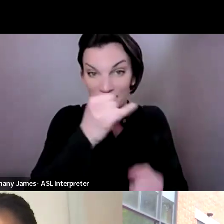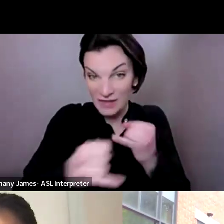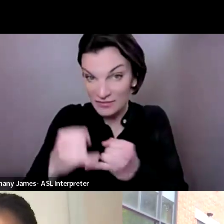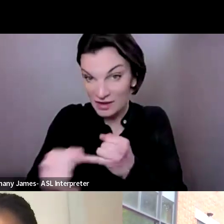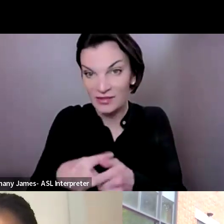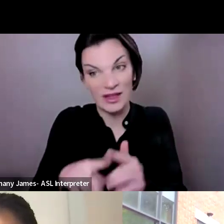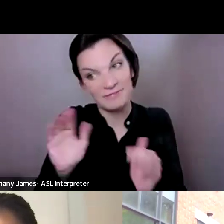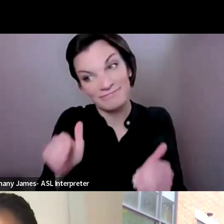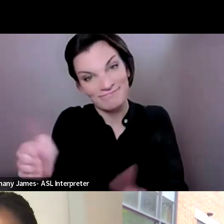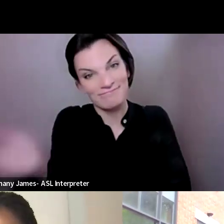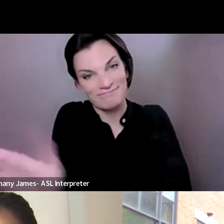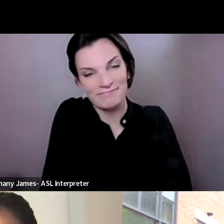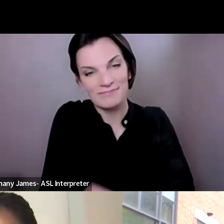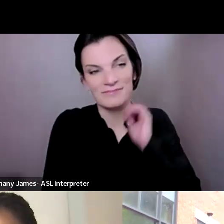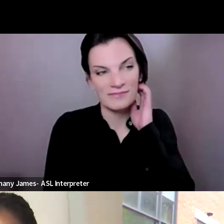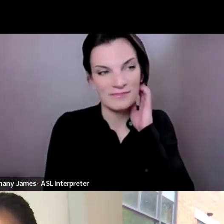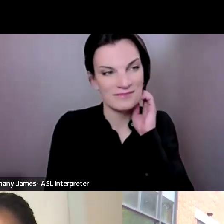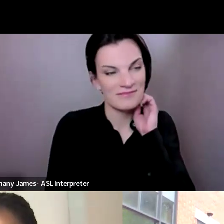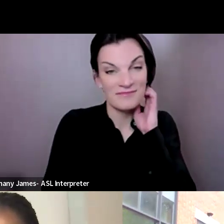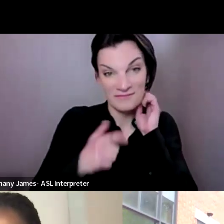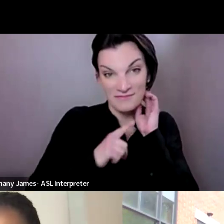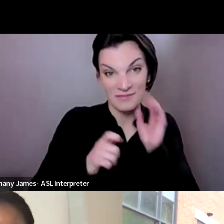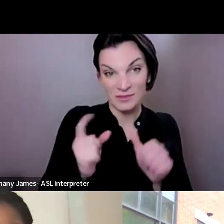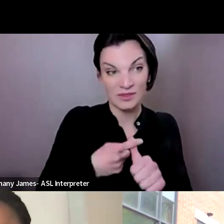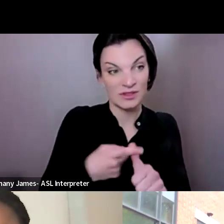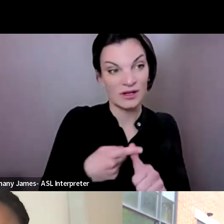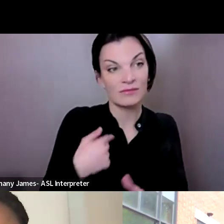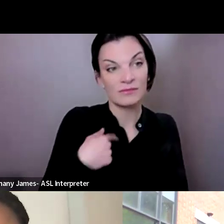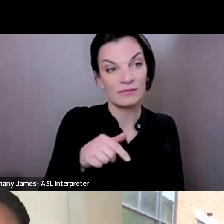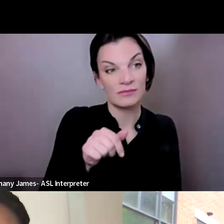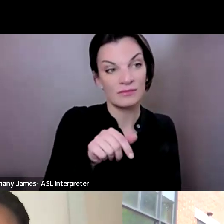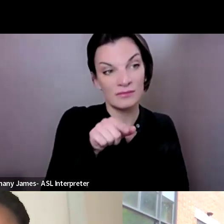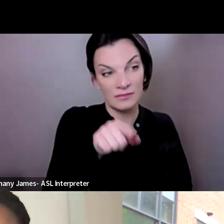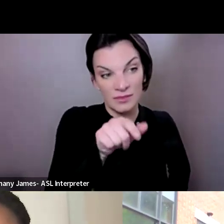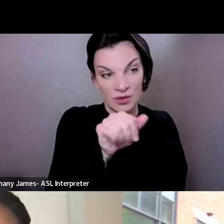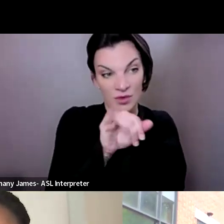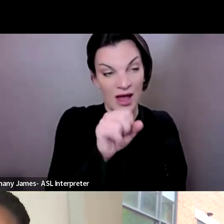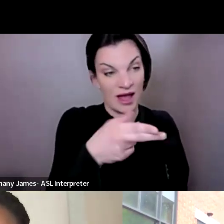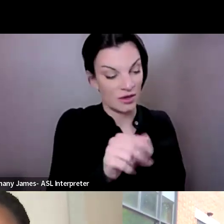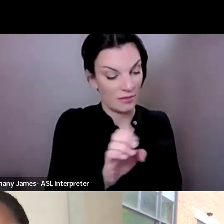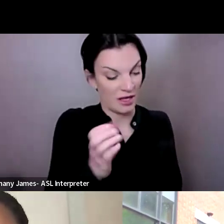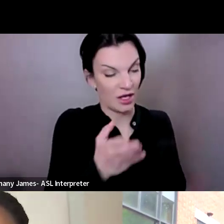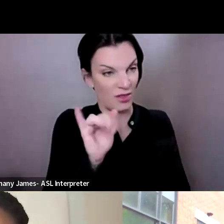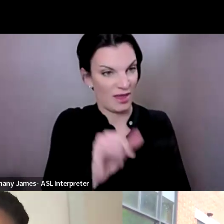of their afternoons. EARL: I'll start. Aisha, you being here is such a radical move, that someone